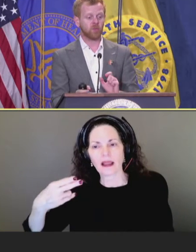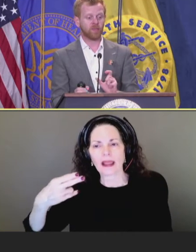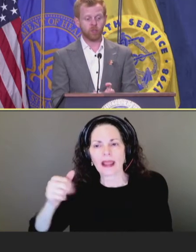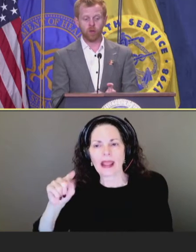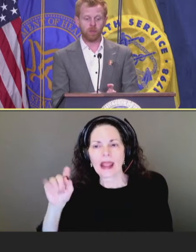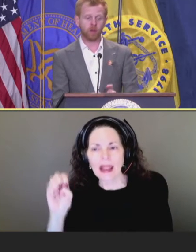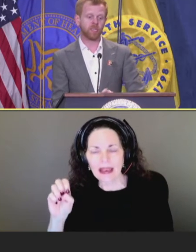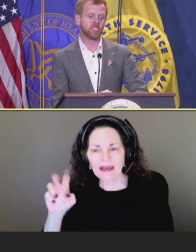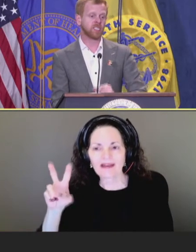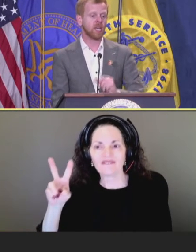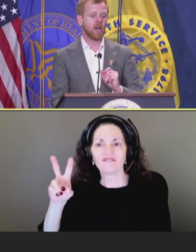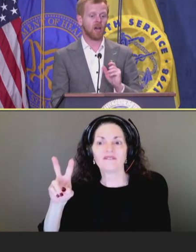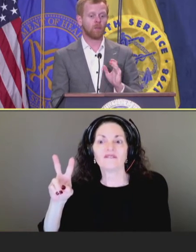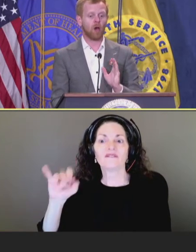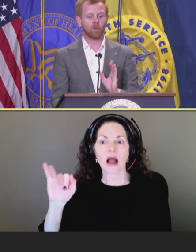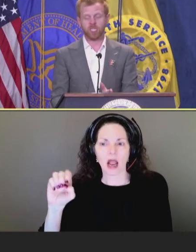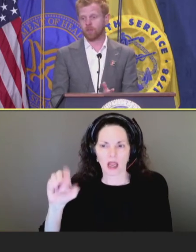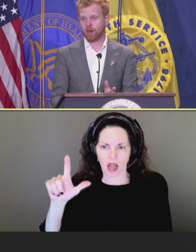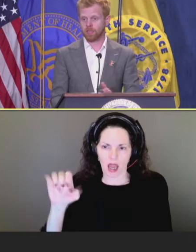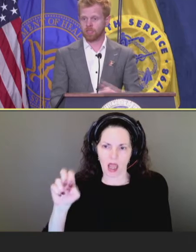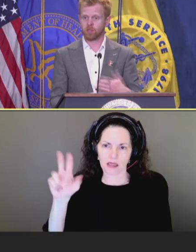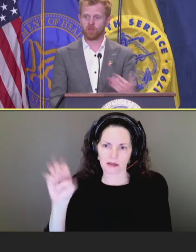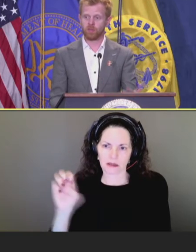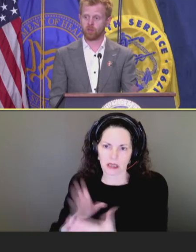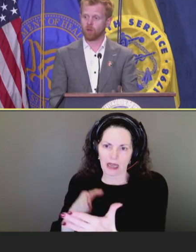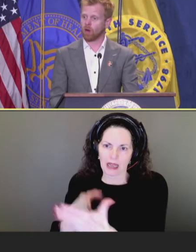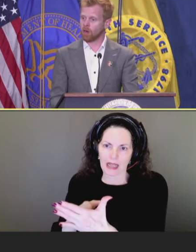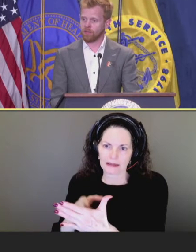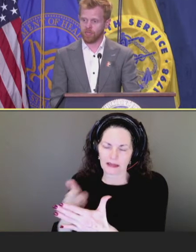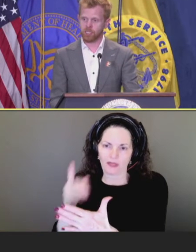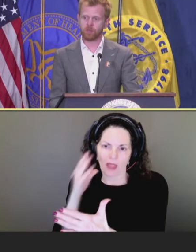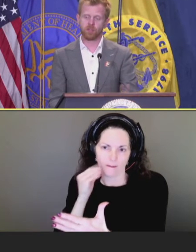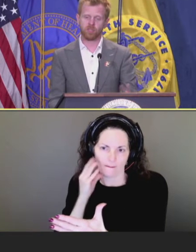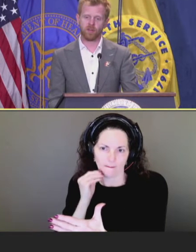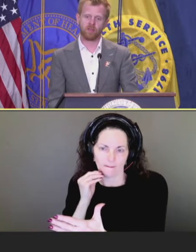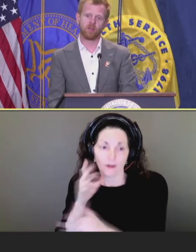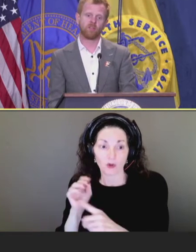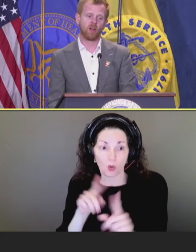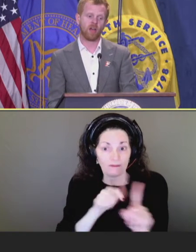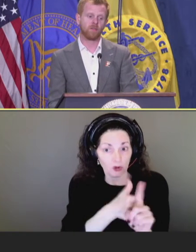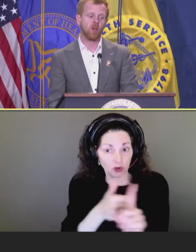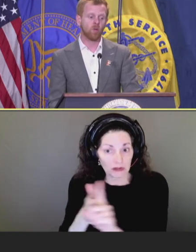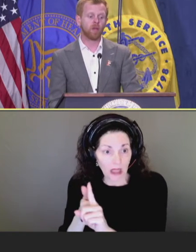we have two components or response. So, if you are a victim or a survivor of crime, we're able